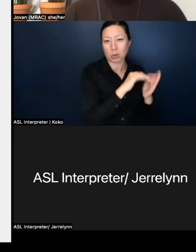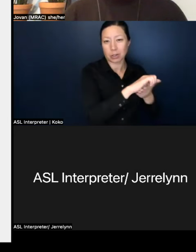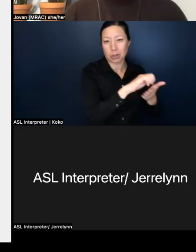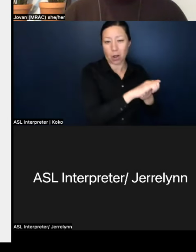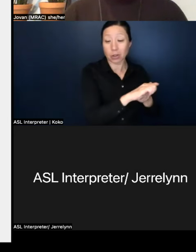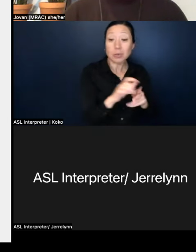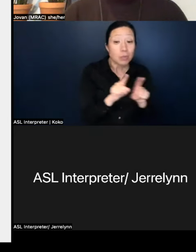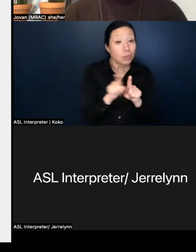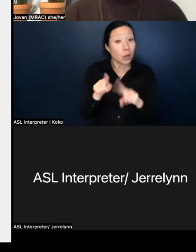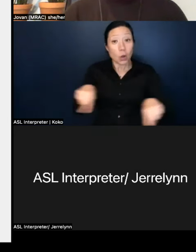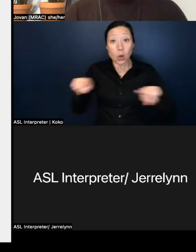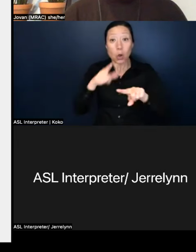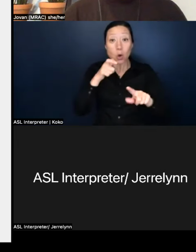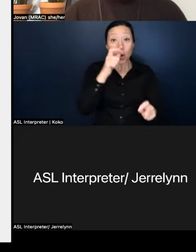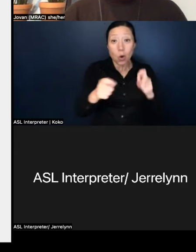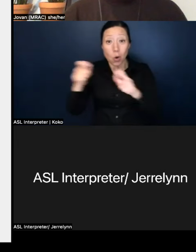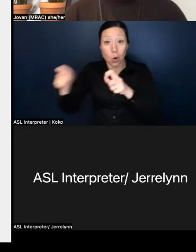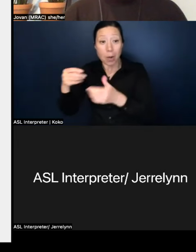and professional development resources.